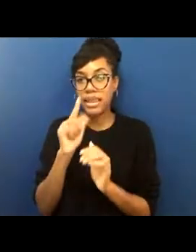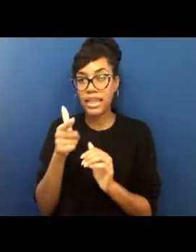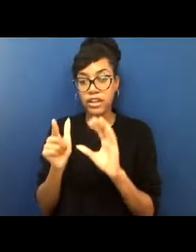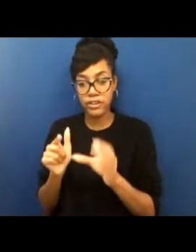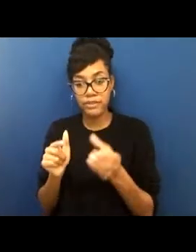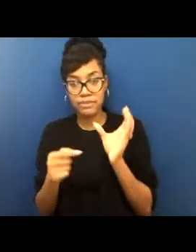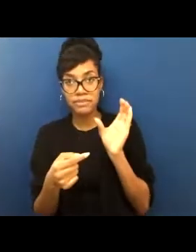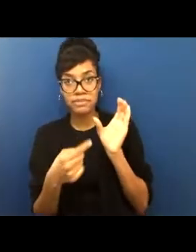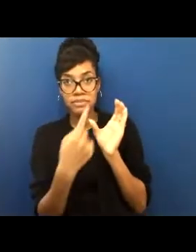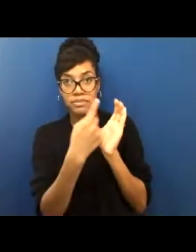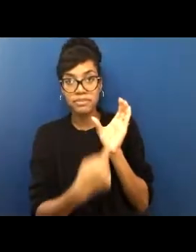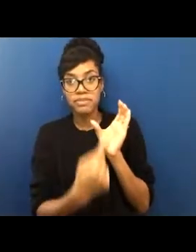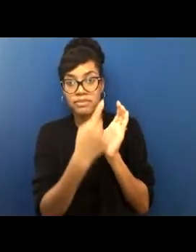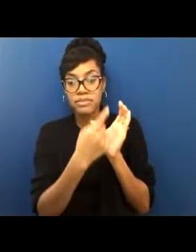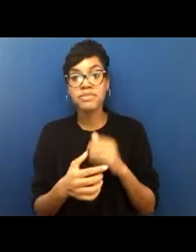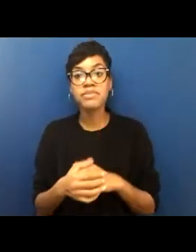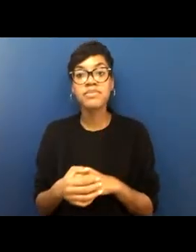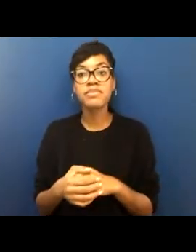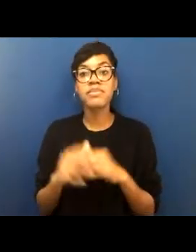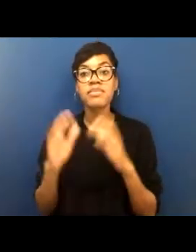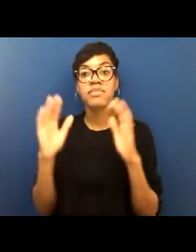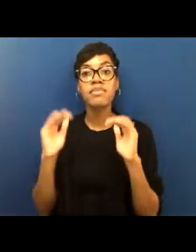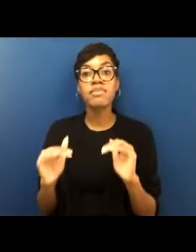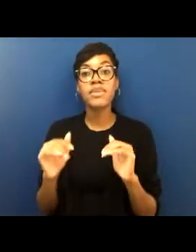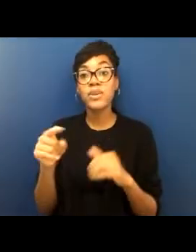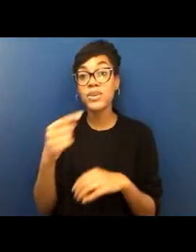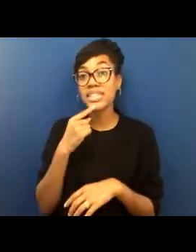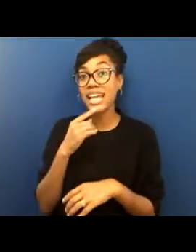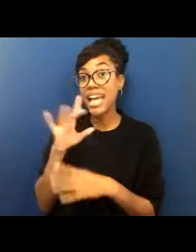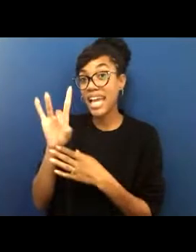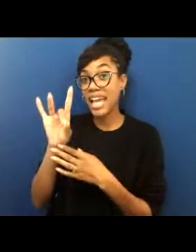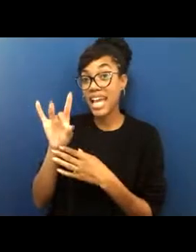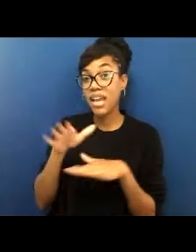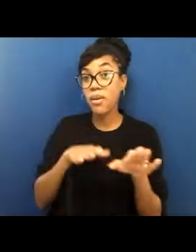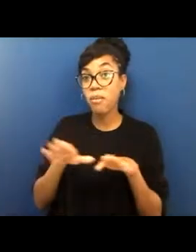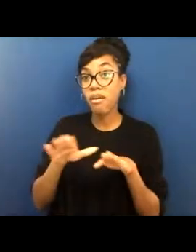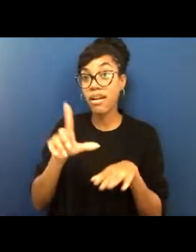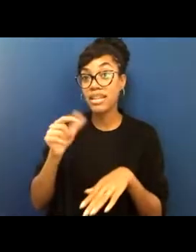Also, lots of you are saying that crabs have eight walking legs and two pinchers,